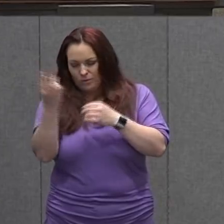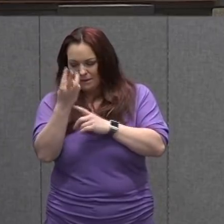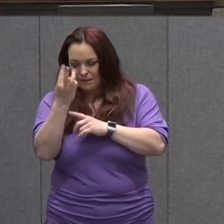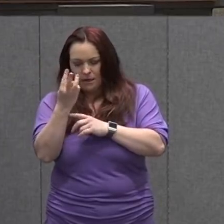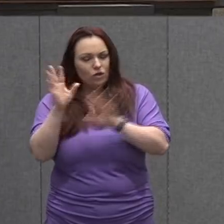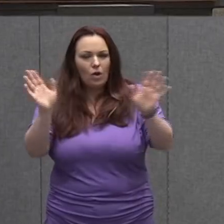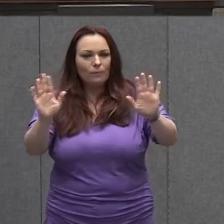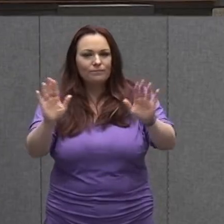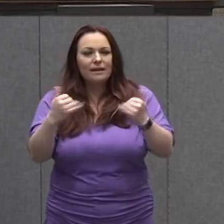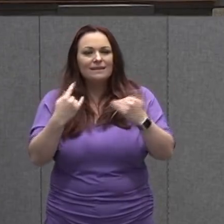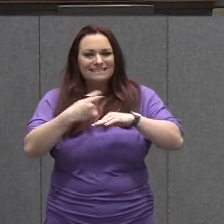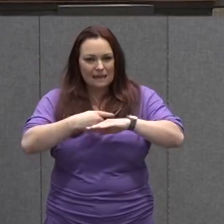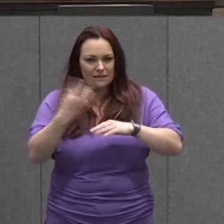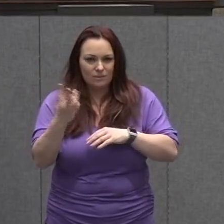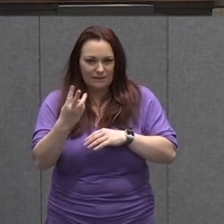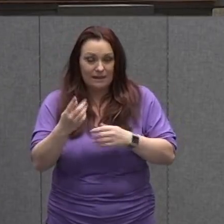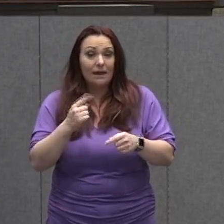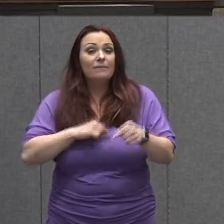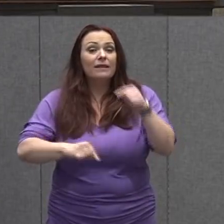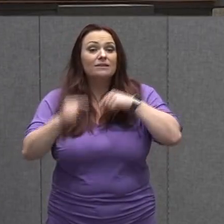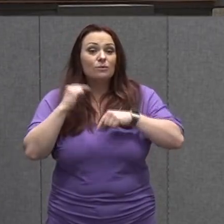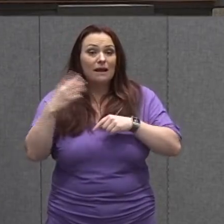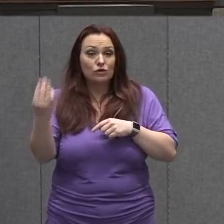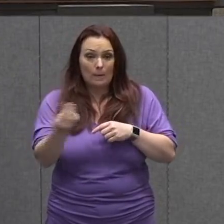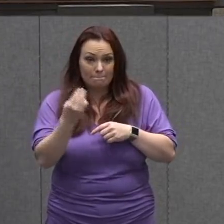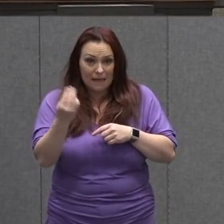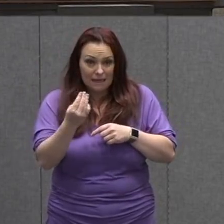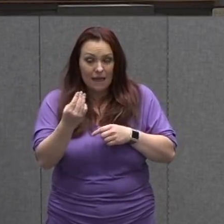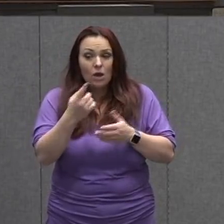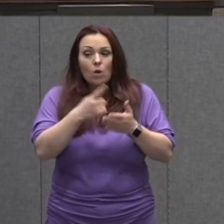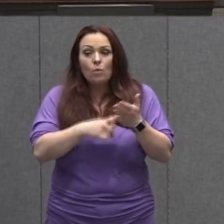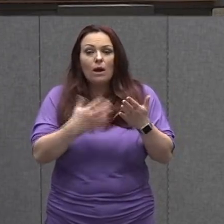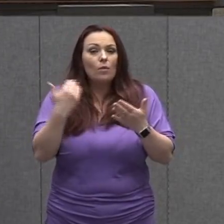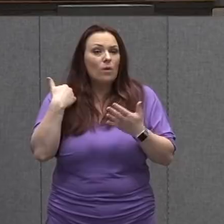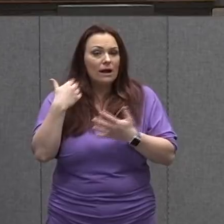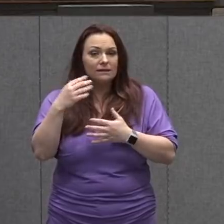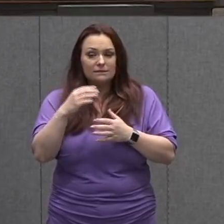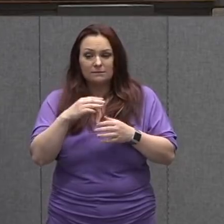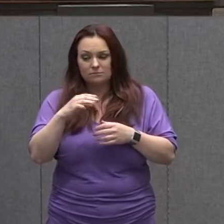Think back to Monday and think about what was it that Miss Lori chose.